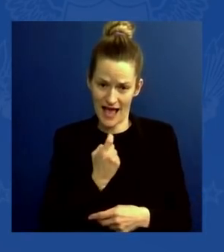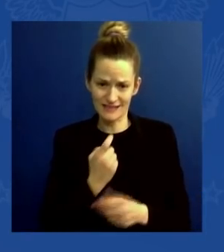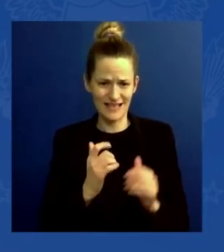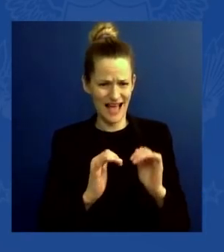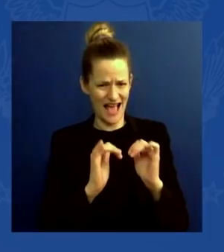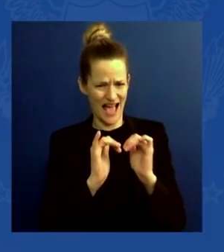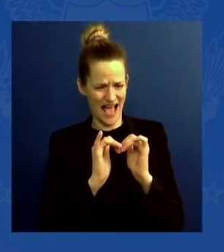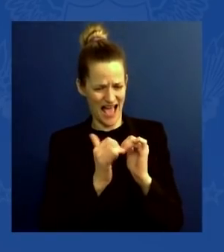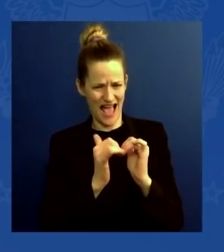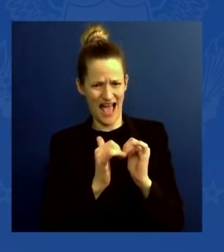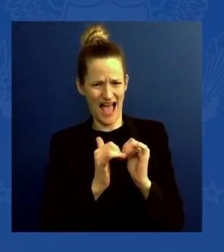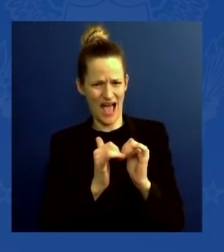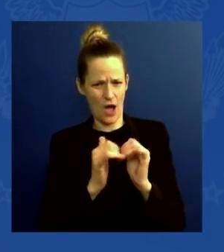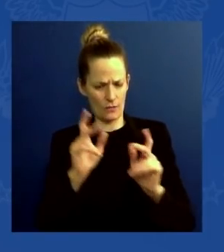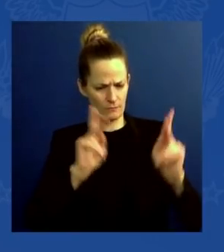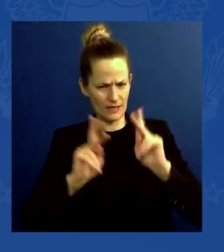Look, all kidding aside, I have --